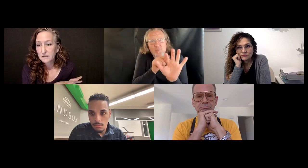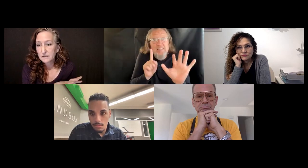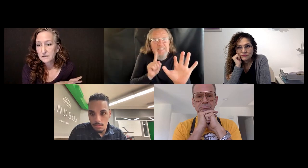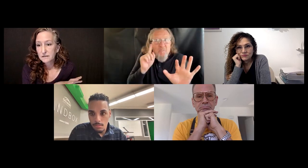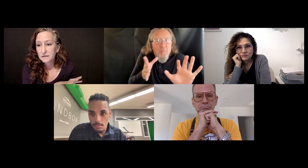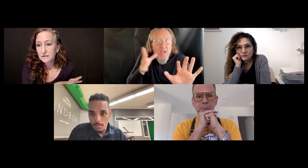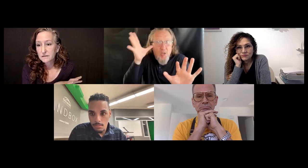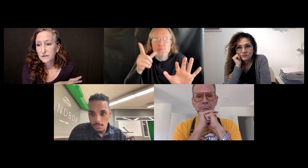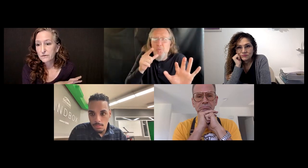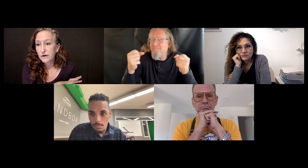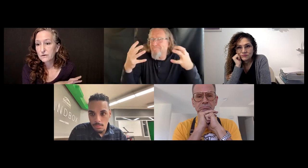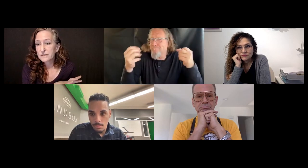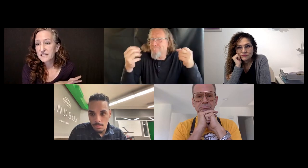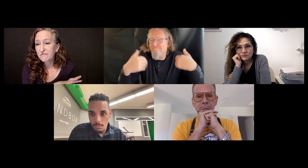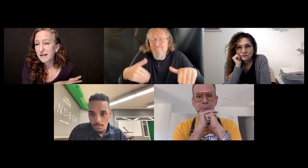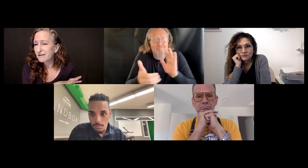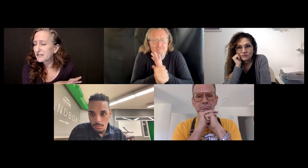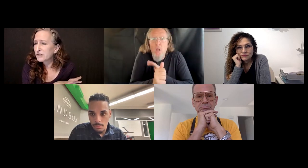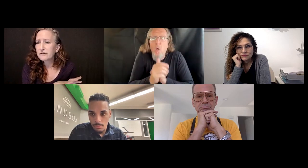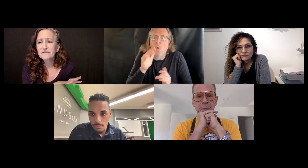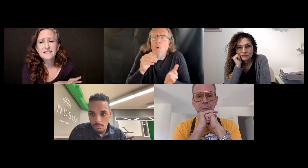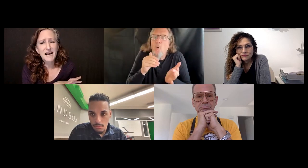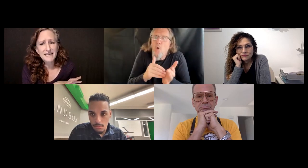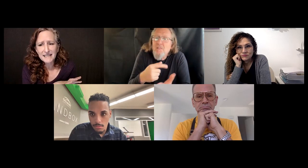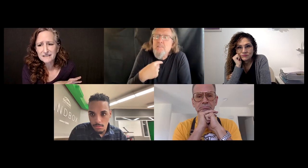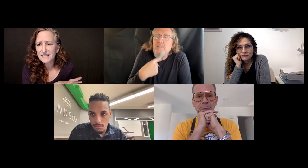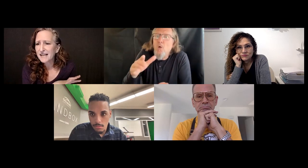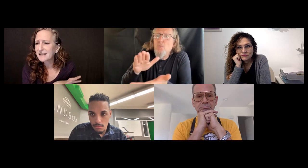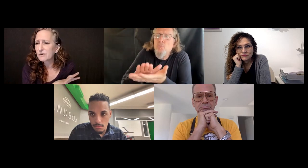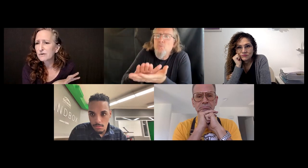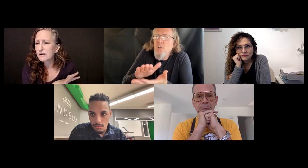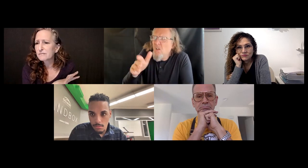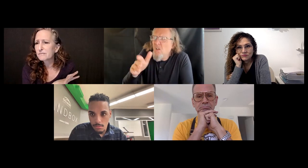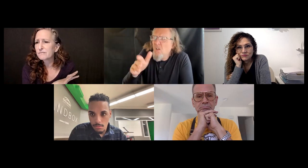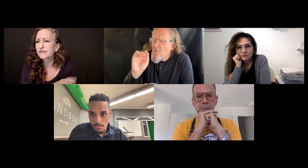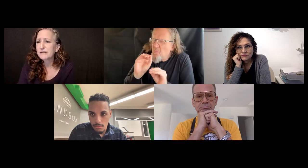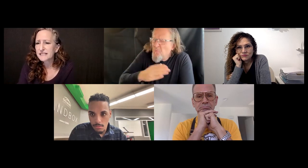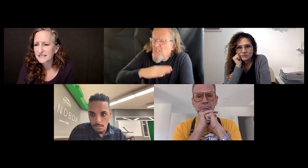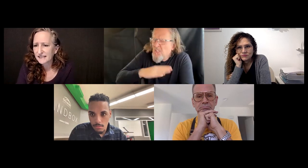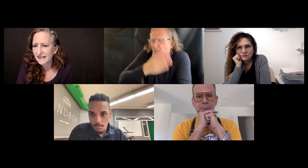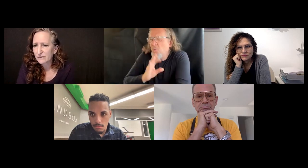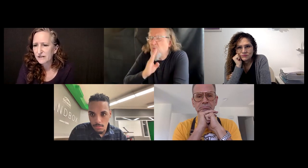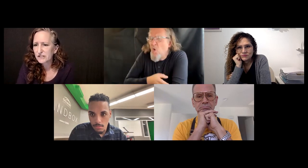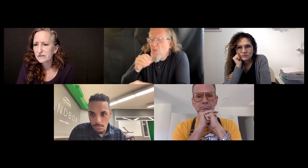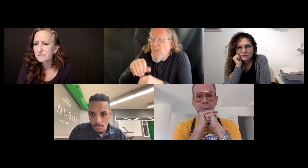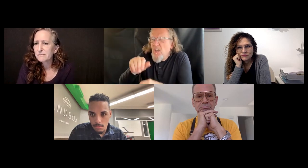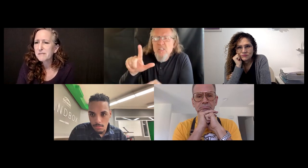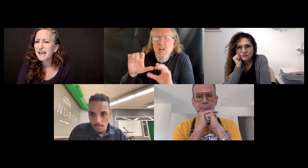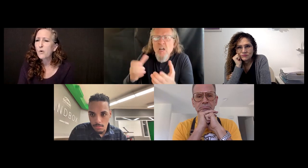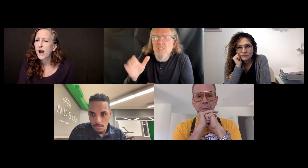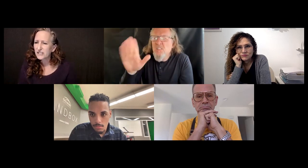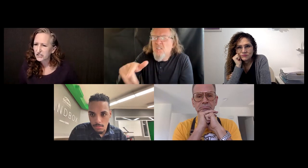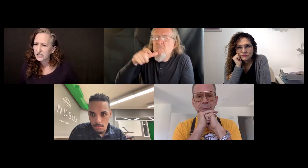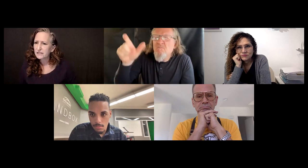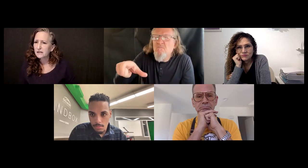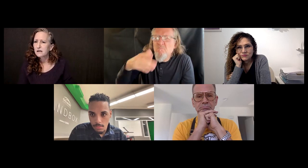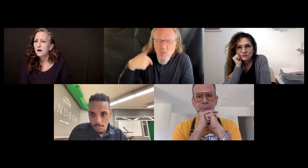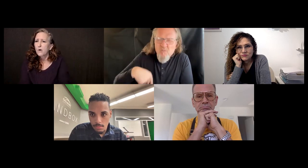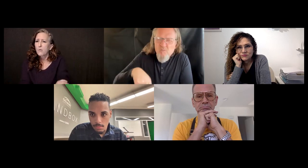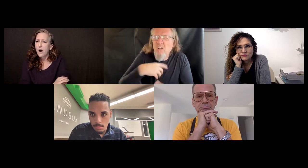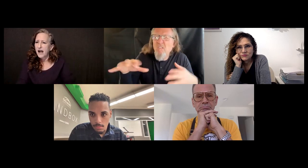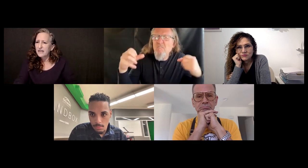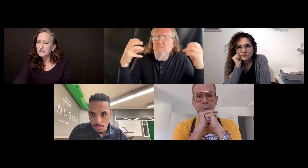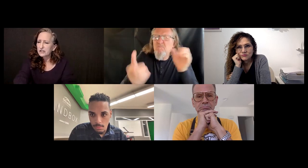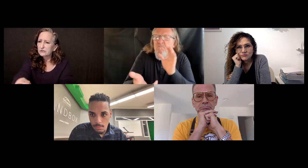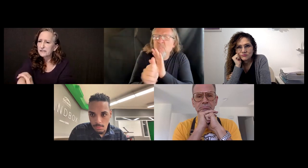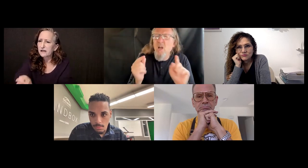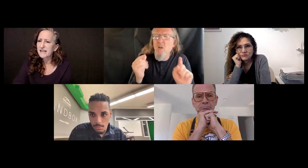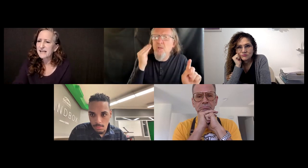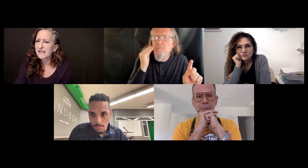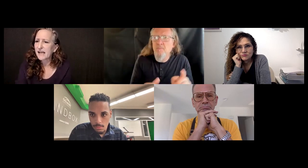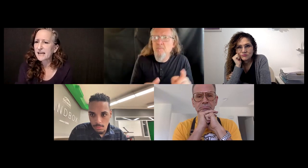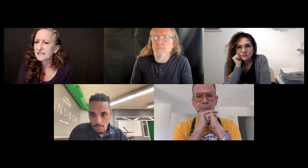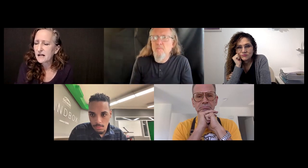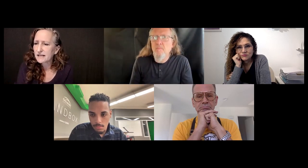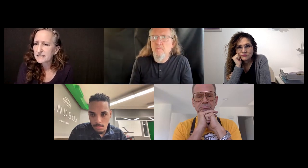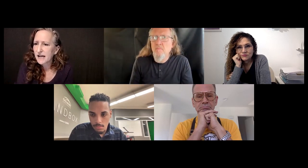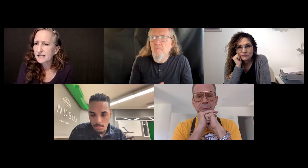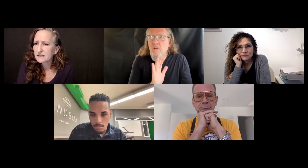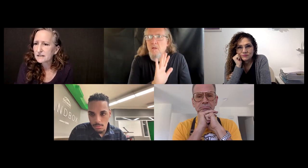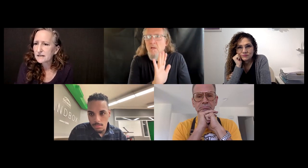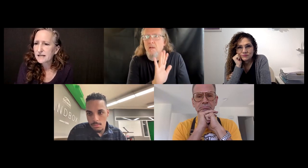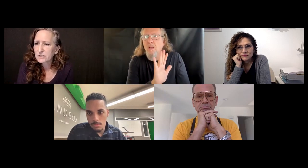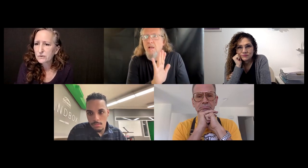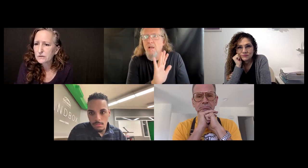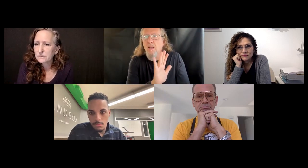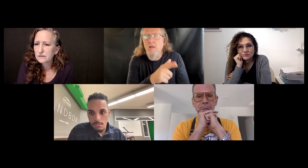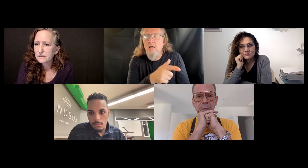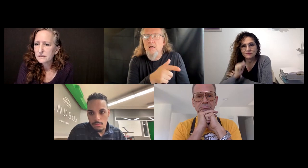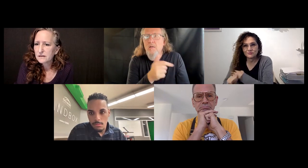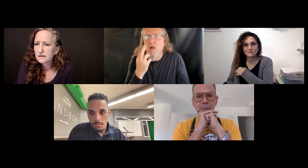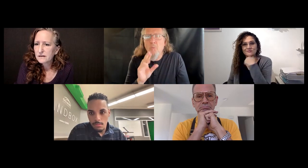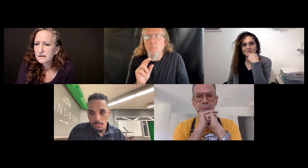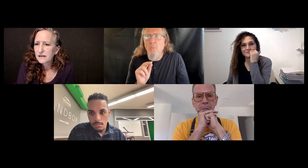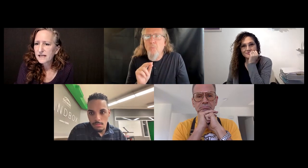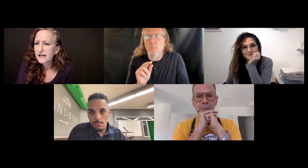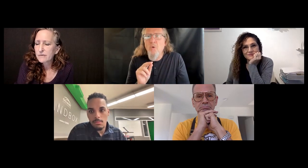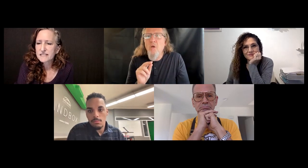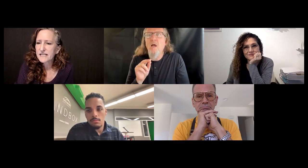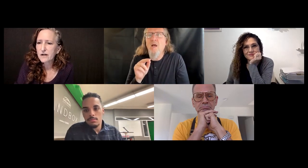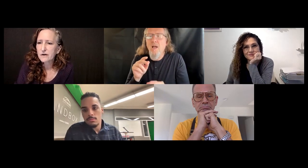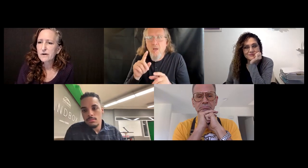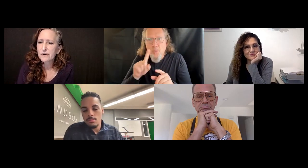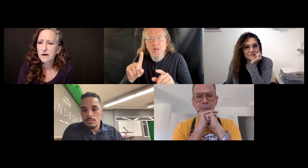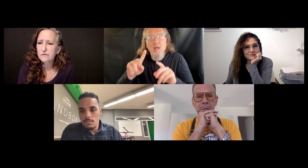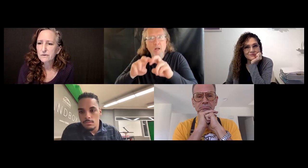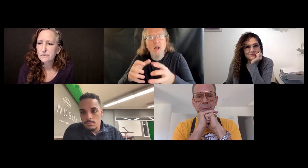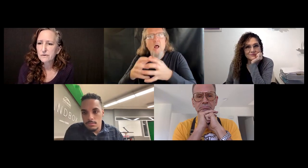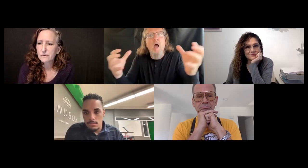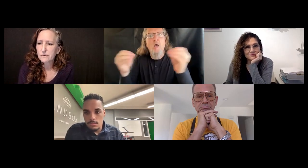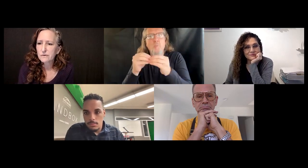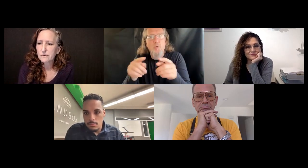So those deaf parents who have who are fluent in sign language may question why their children are taking ASL at school, and I would say, no, no, no.